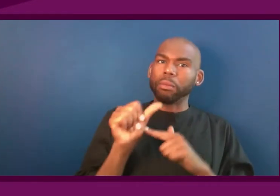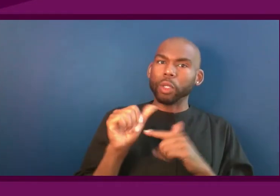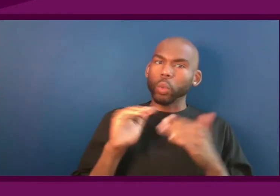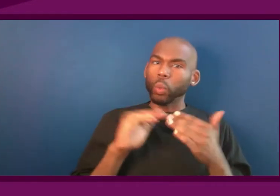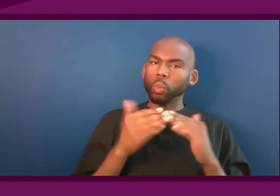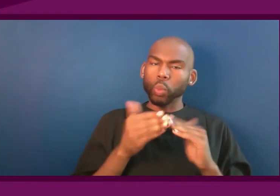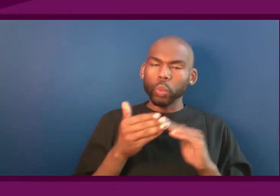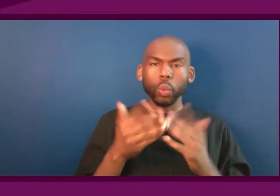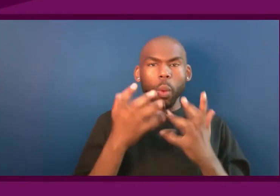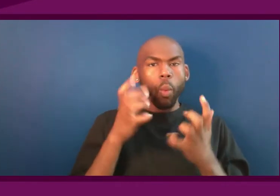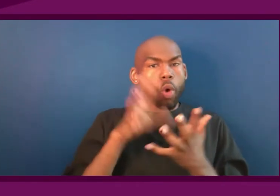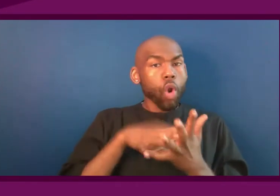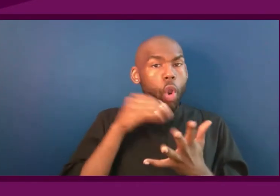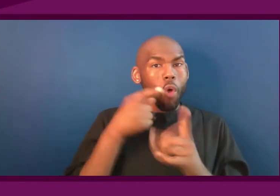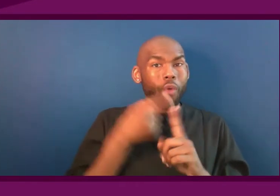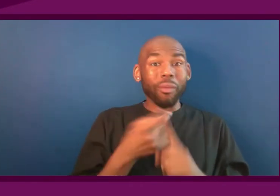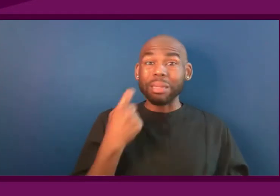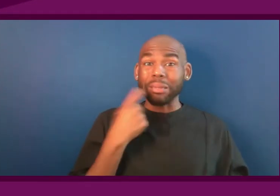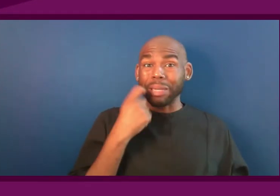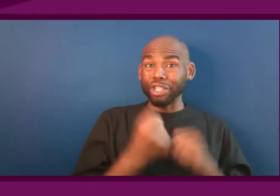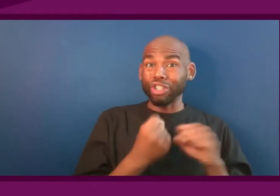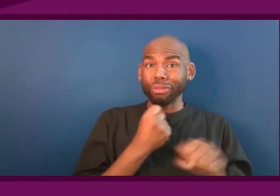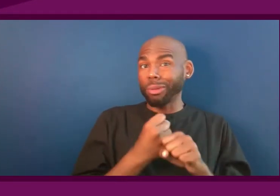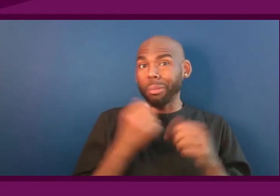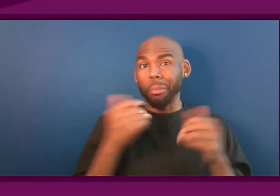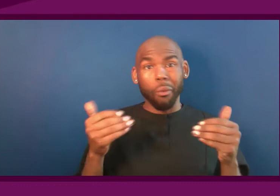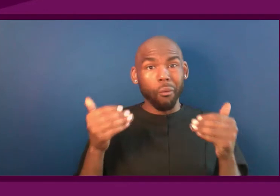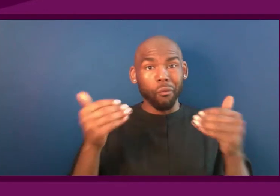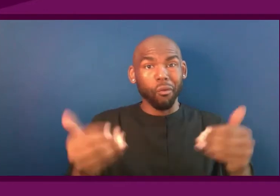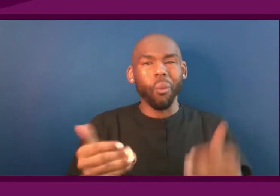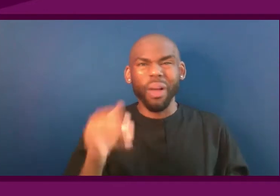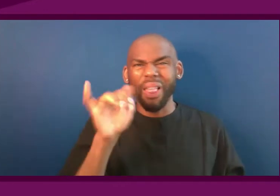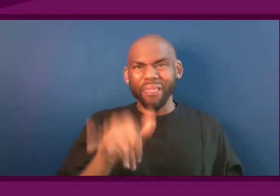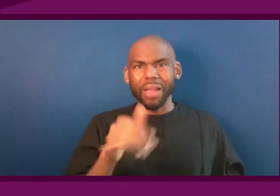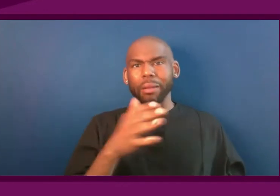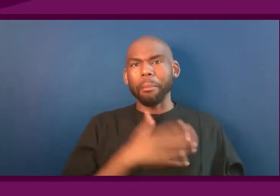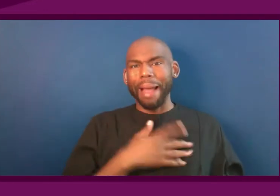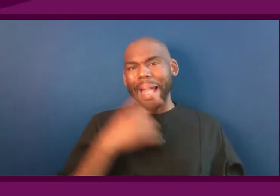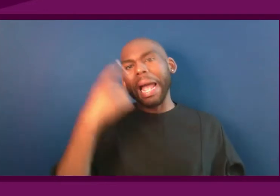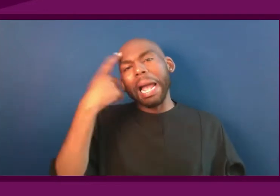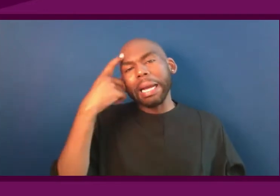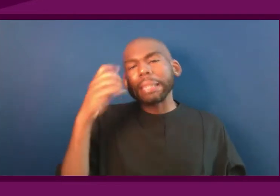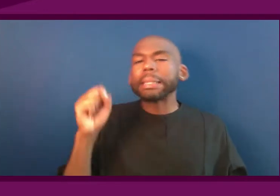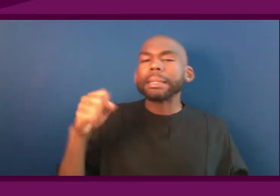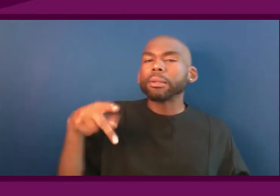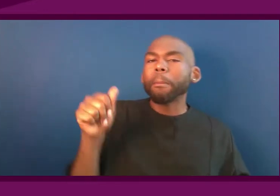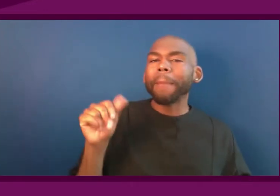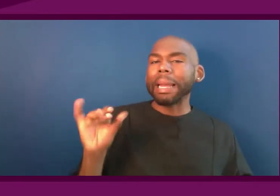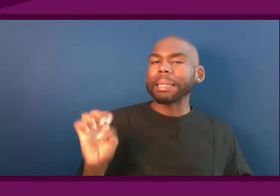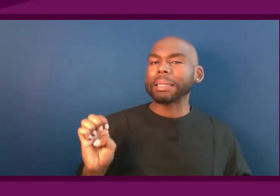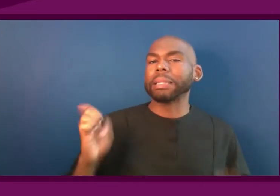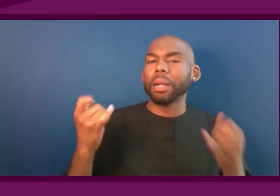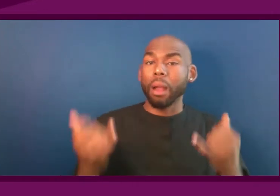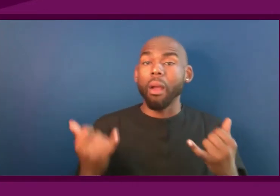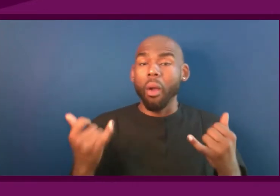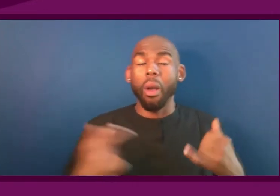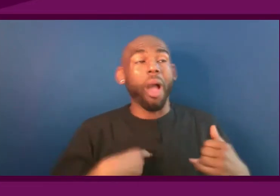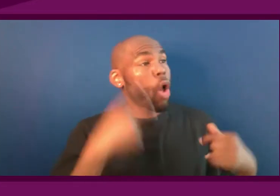killing people with darker skin than mine in the streets. So I would rather walk this intensity and